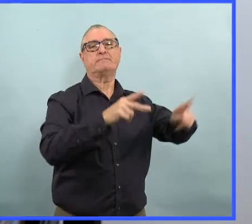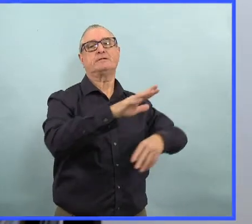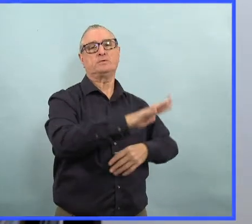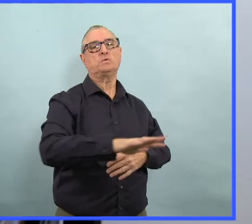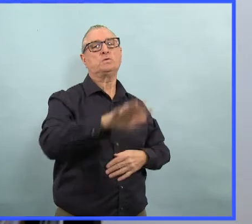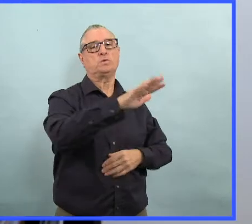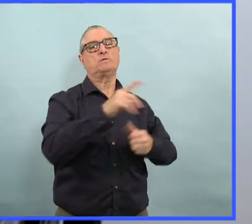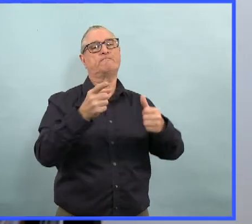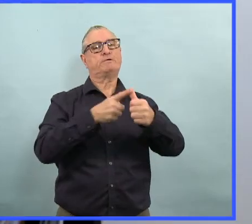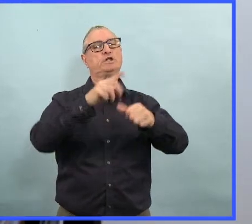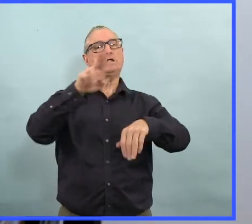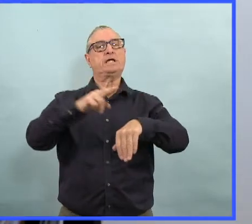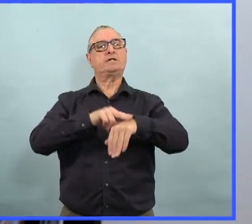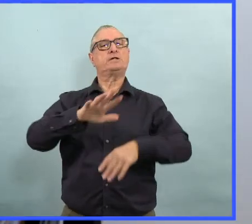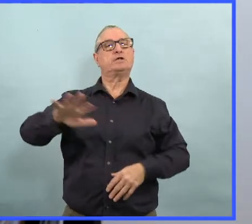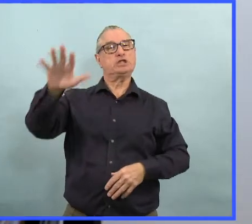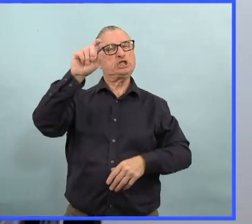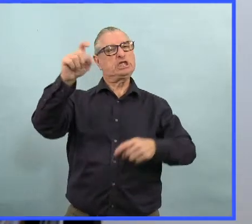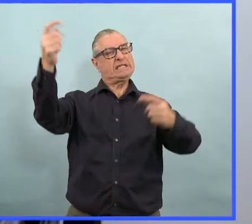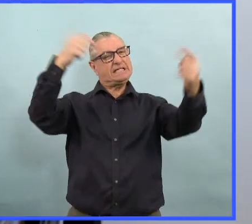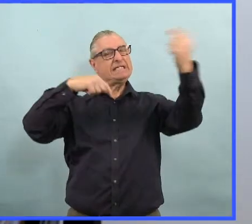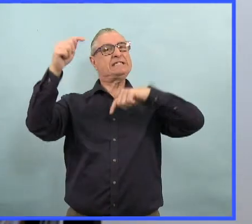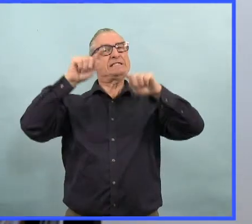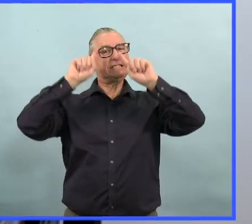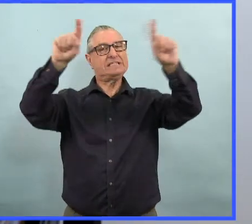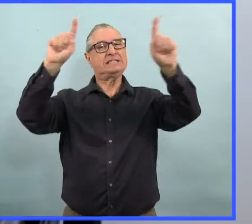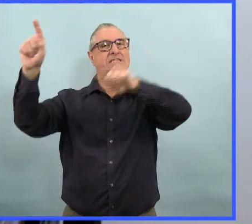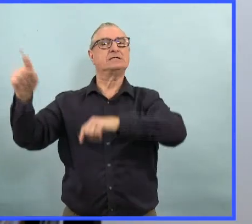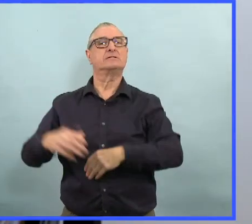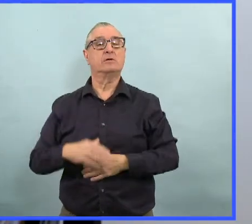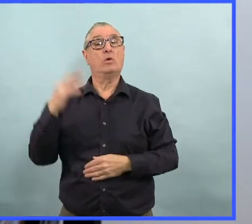the medical conditions that would classify you as immunocompromised as well as a list